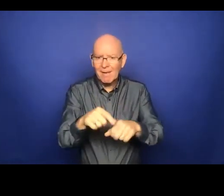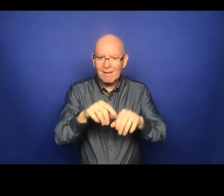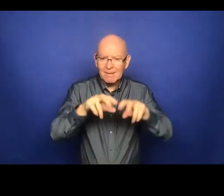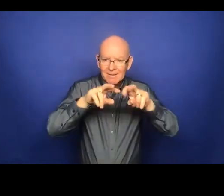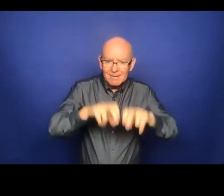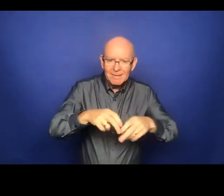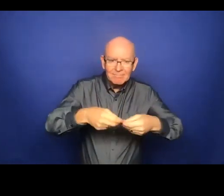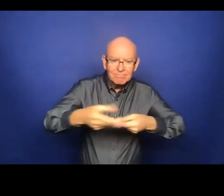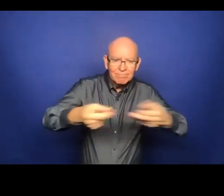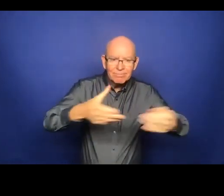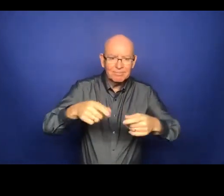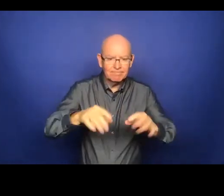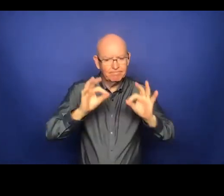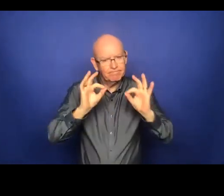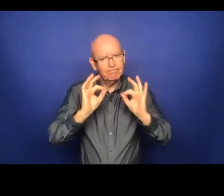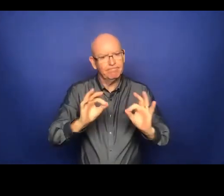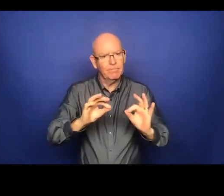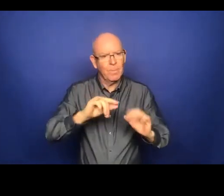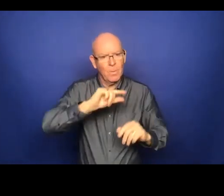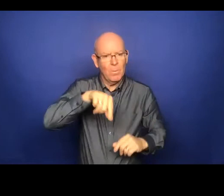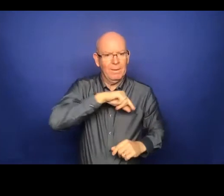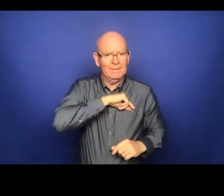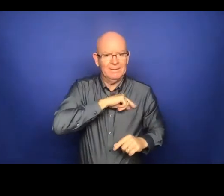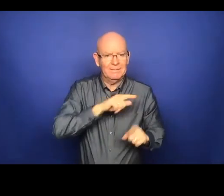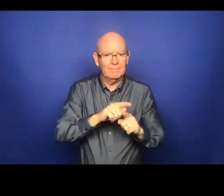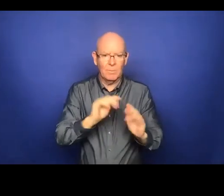their policy counterparts and identify willing and prioritizing toot tiftical